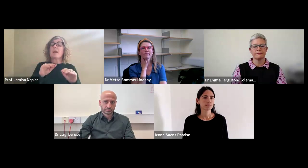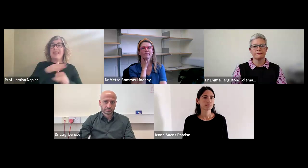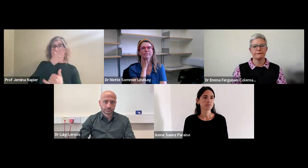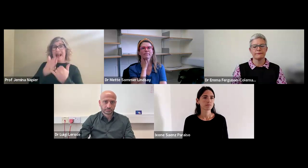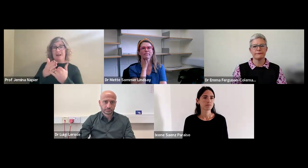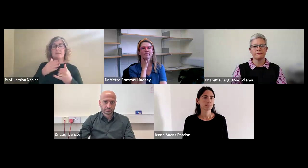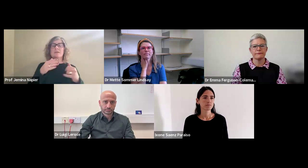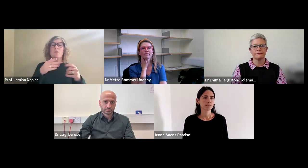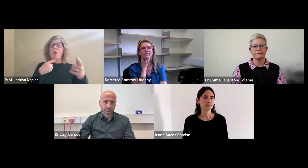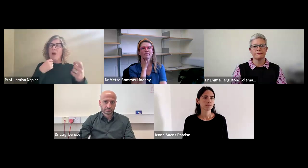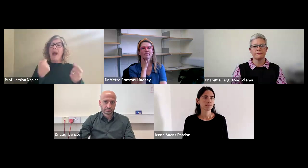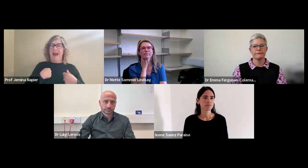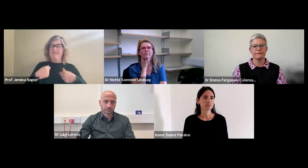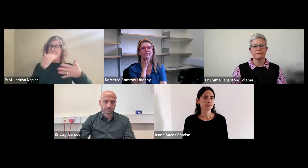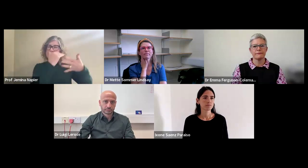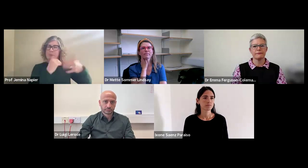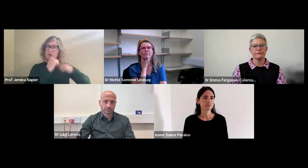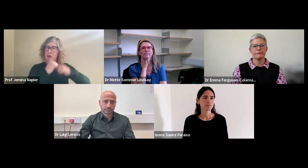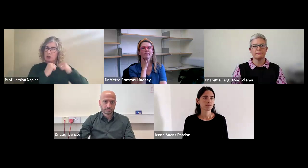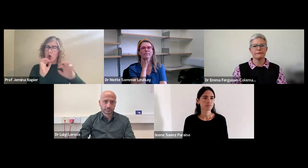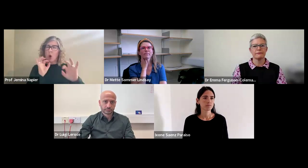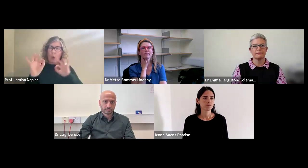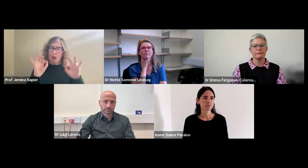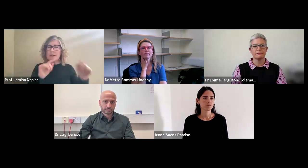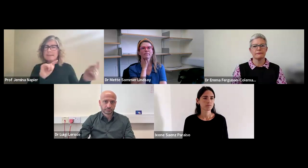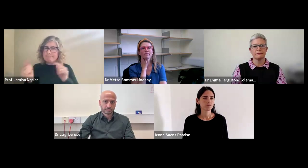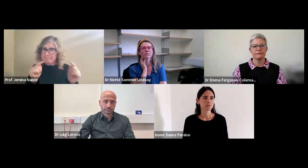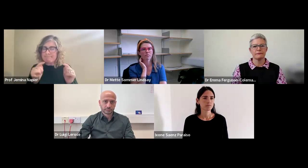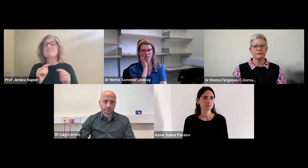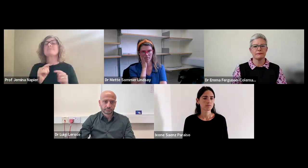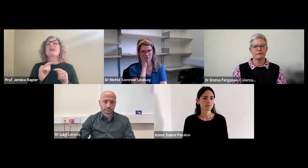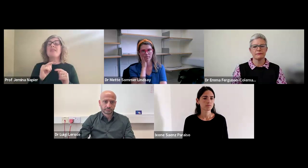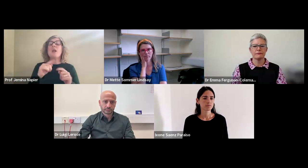you think would be interested. Also towards the end of this session after some structured